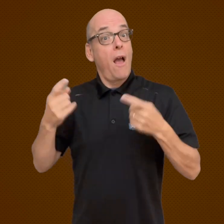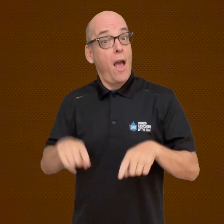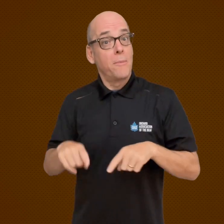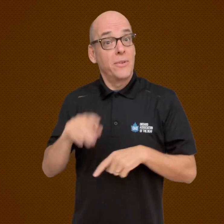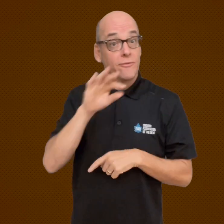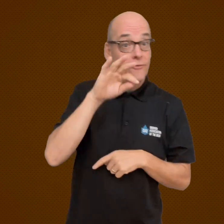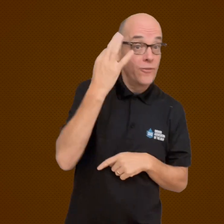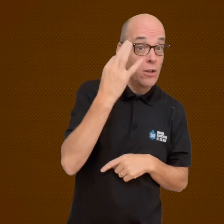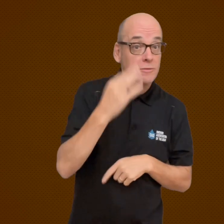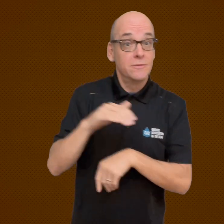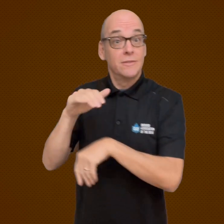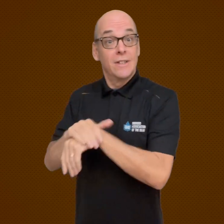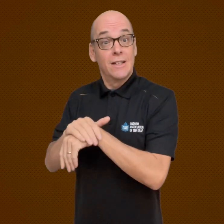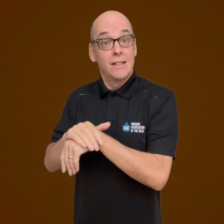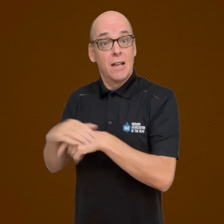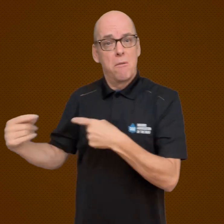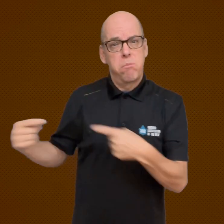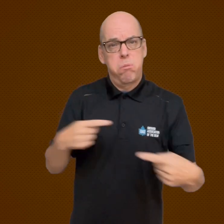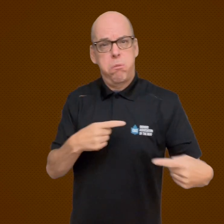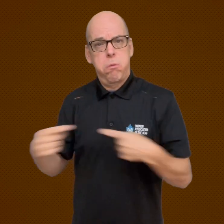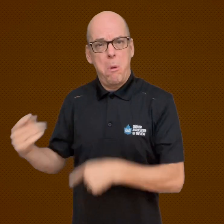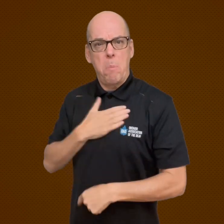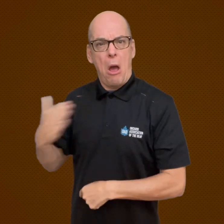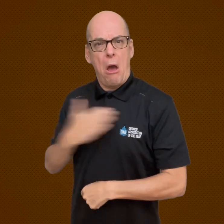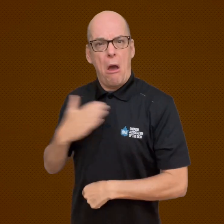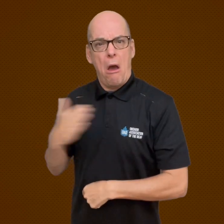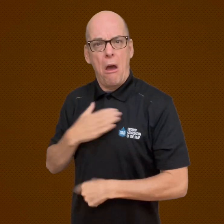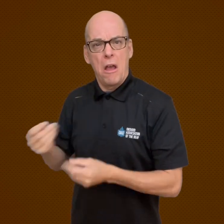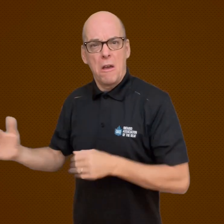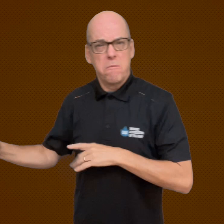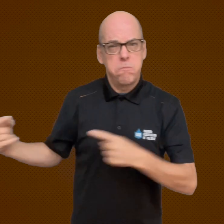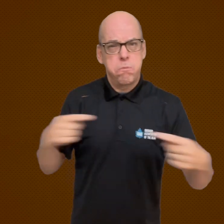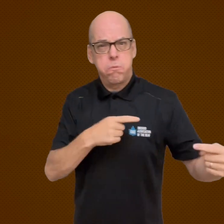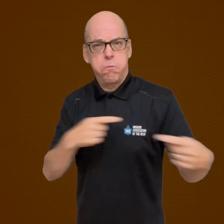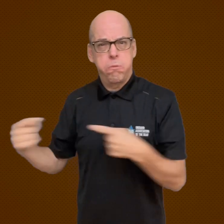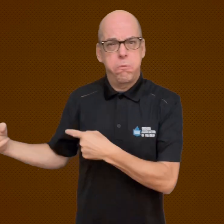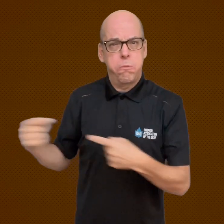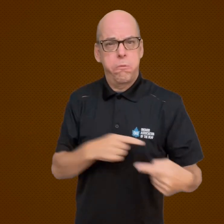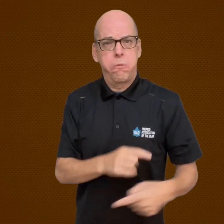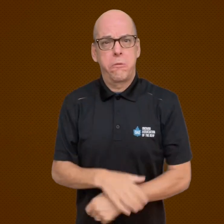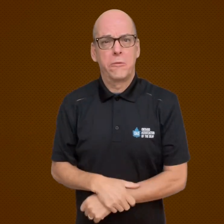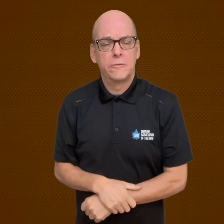The French and the British fought over whose land it was.